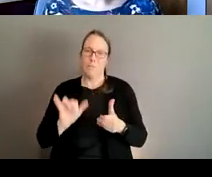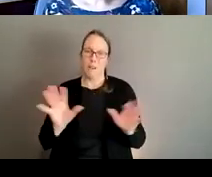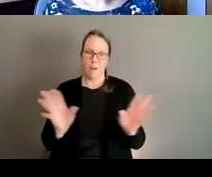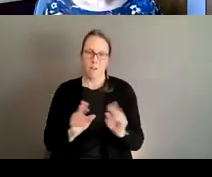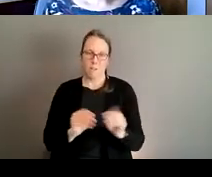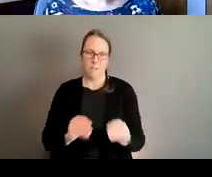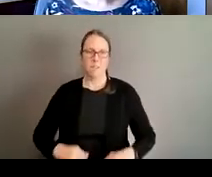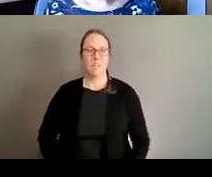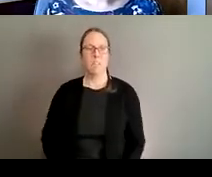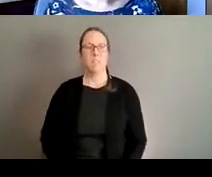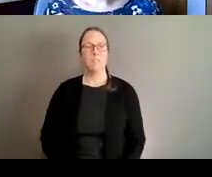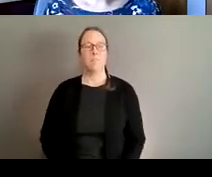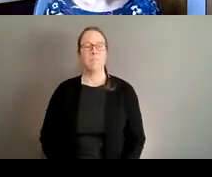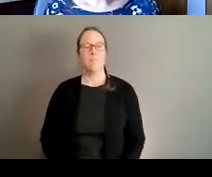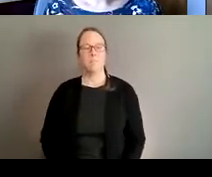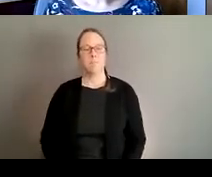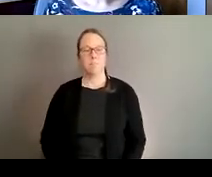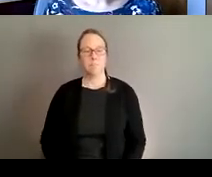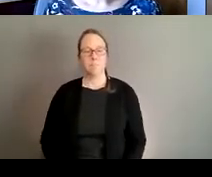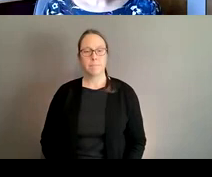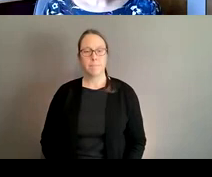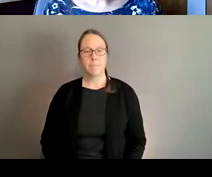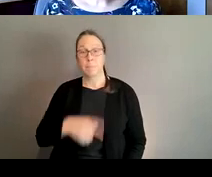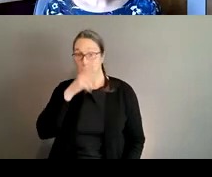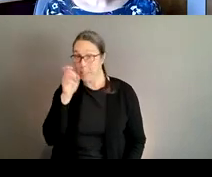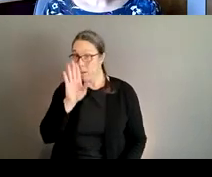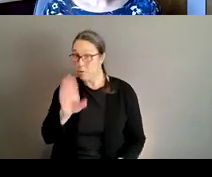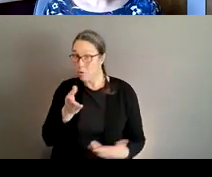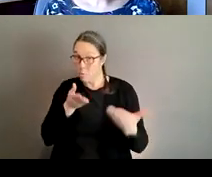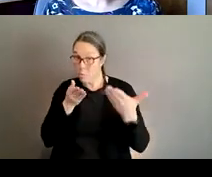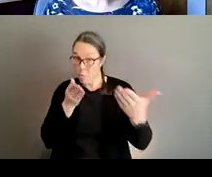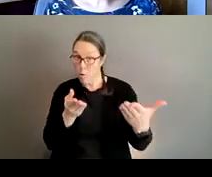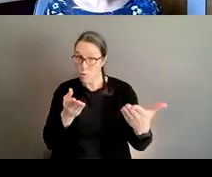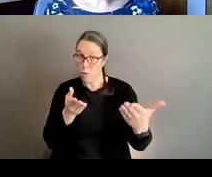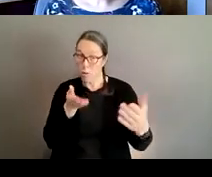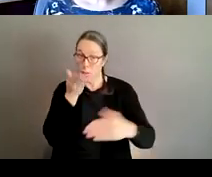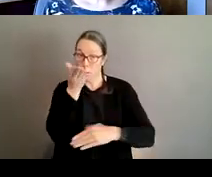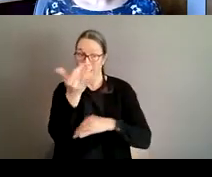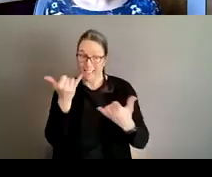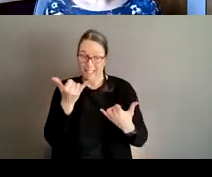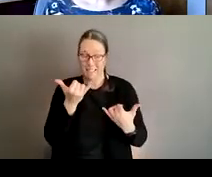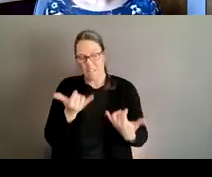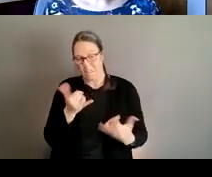And because you are putting your proposal in at the beginning of January, it lets you